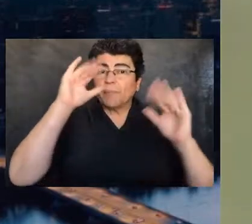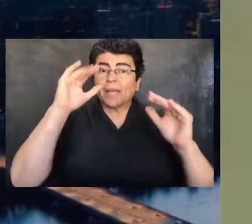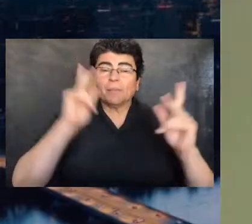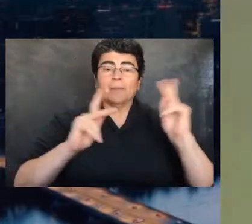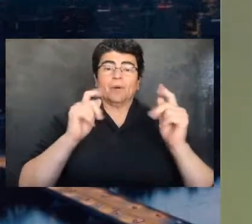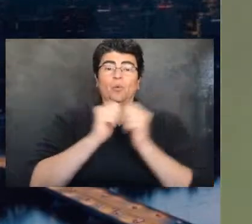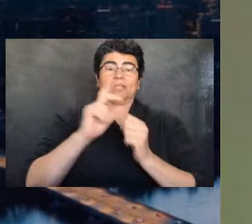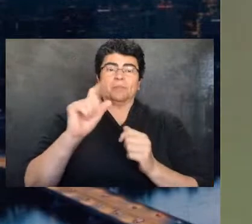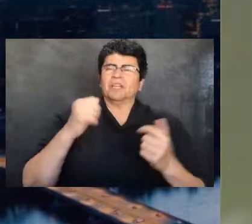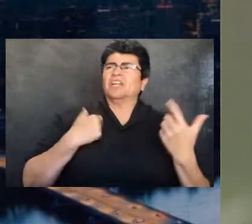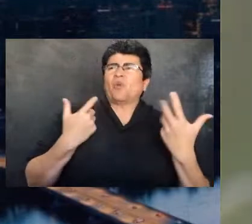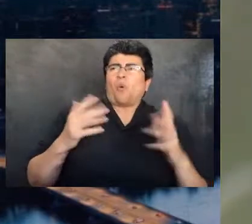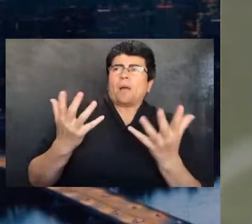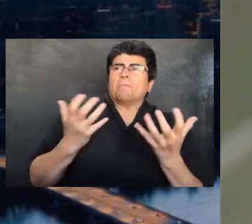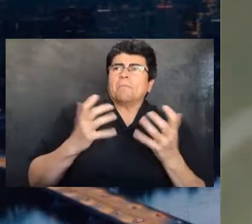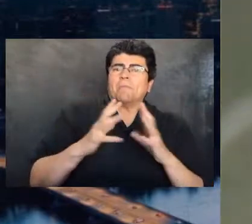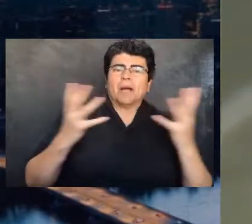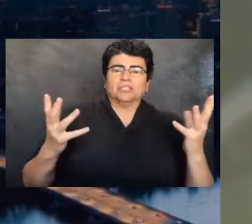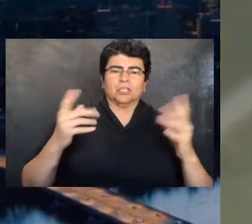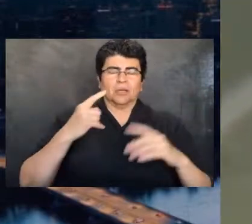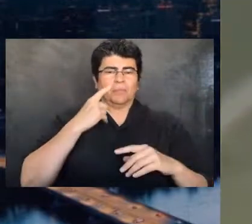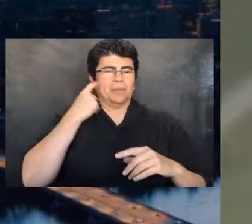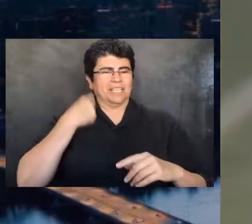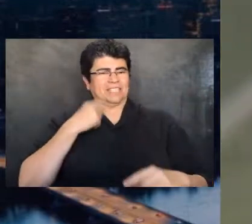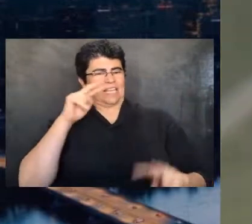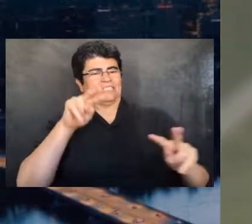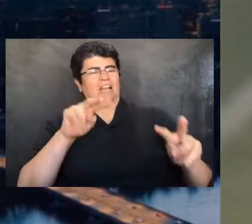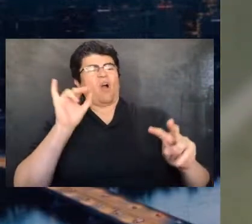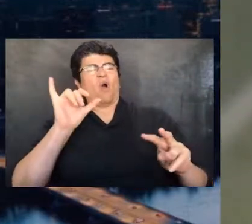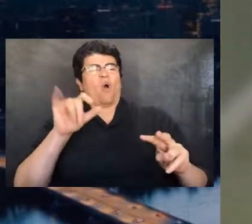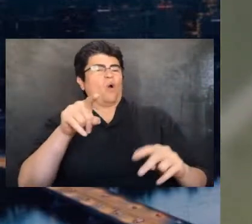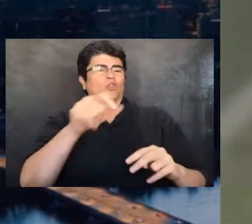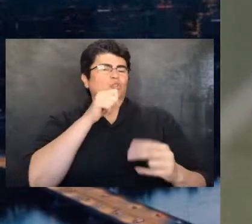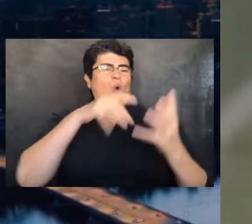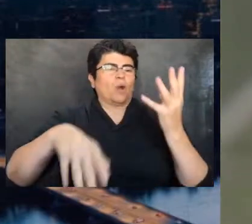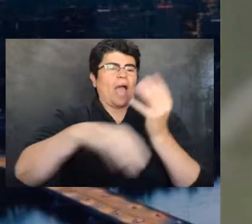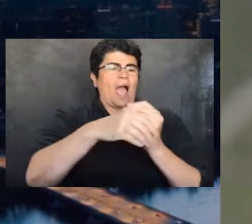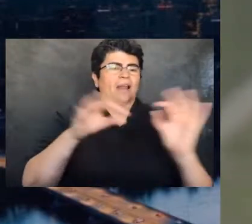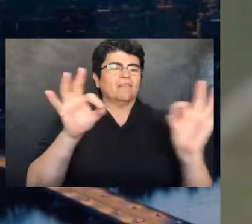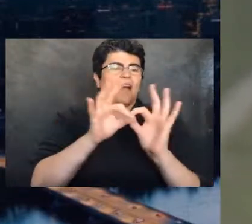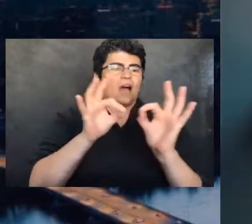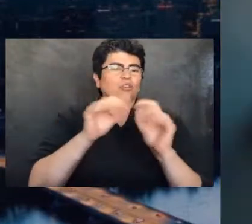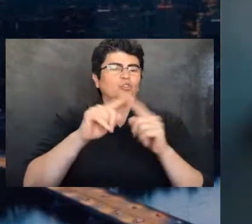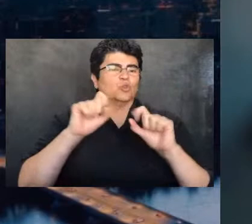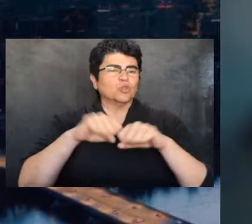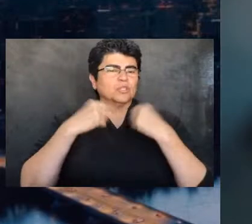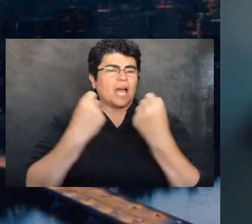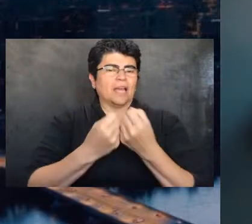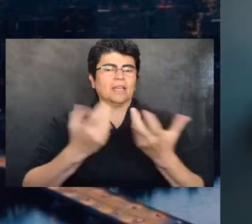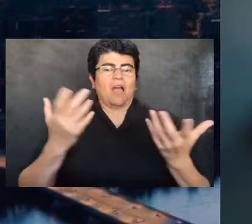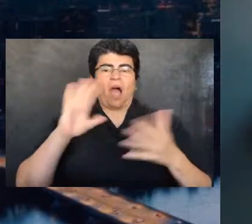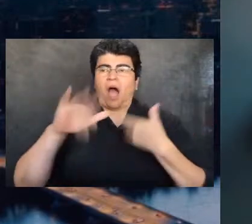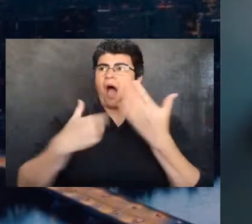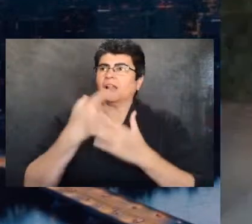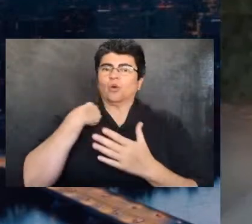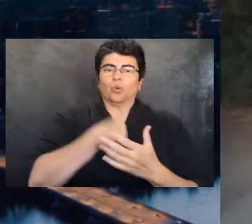because they see us as someone who doesn't add any value to society, all we do is exist,